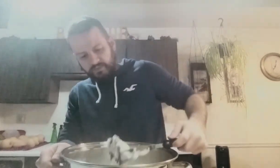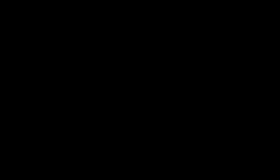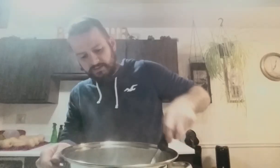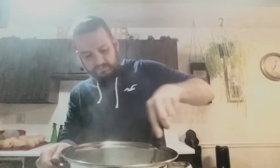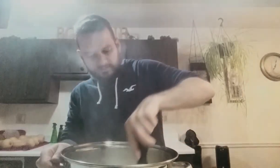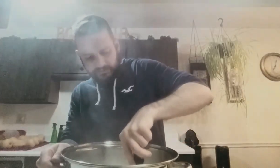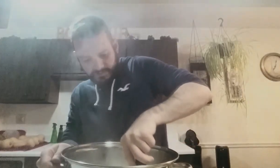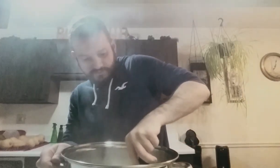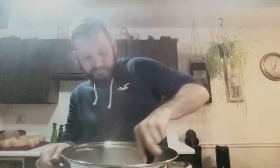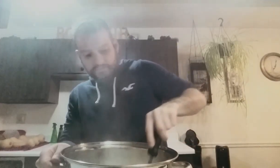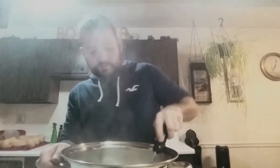[ ENDS]